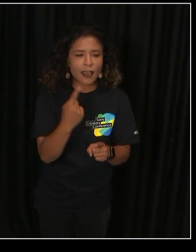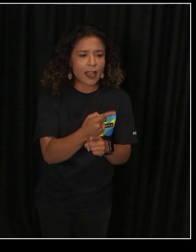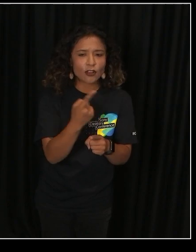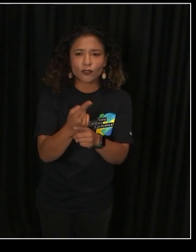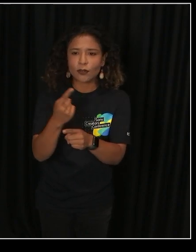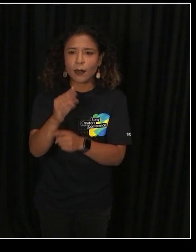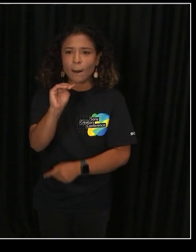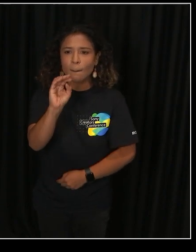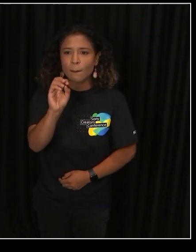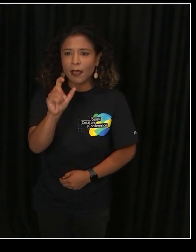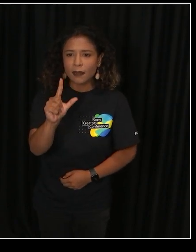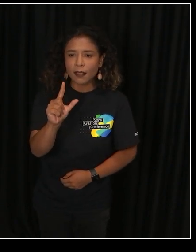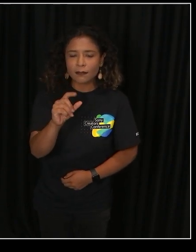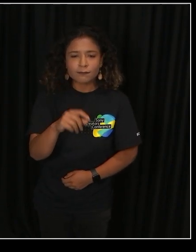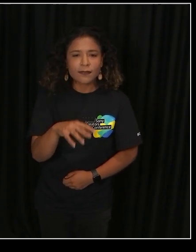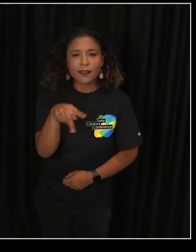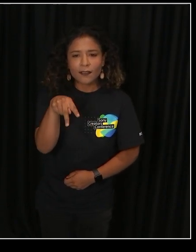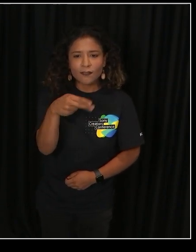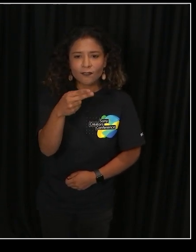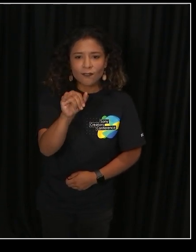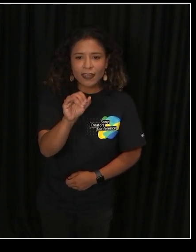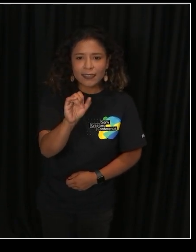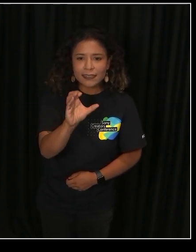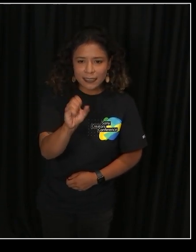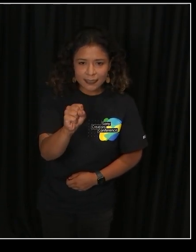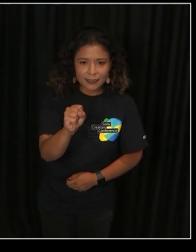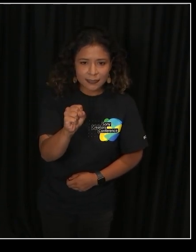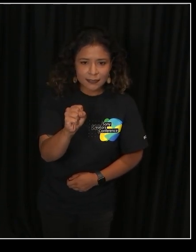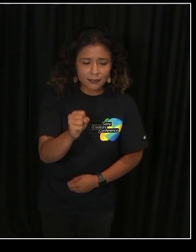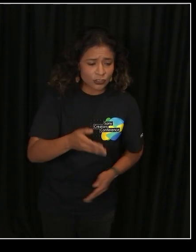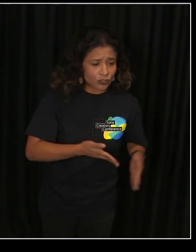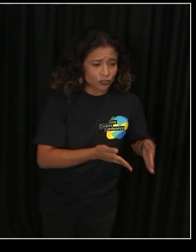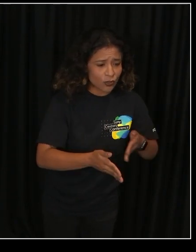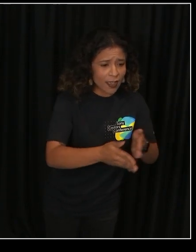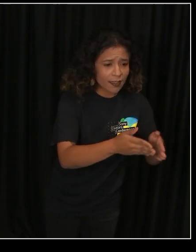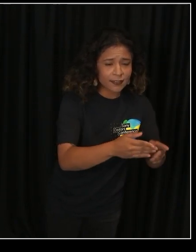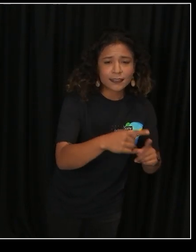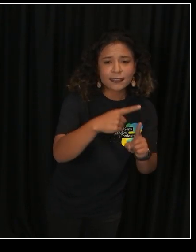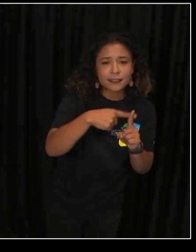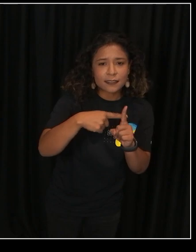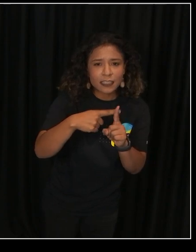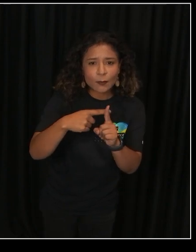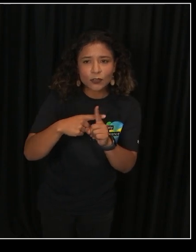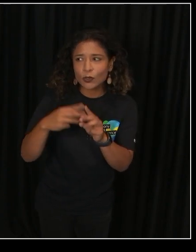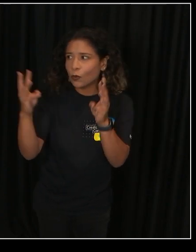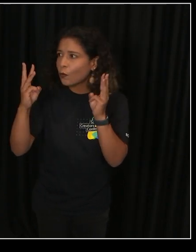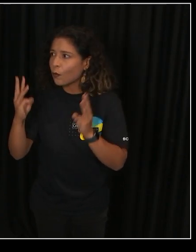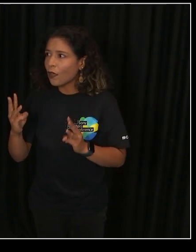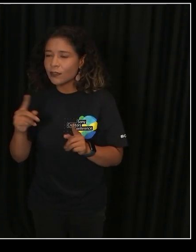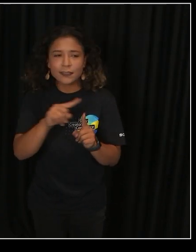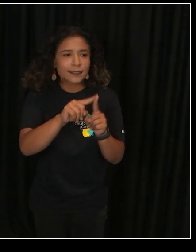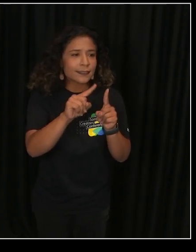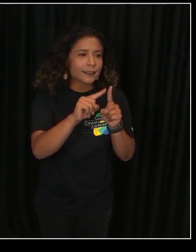of the physics of race cars and tracks and temperature and weather and all of those kinds of things.